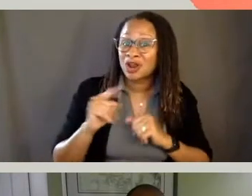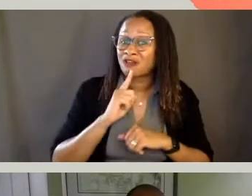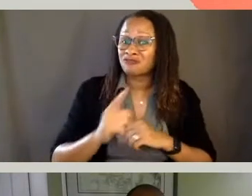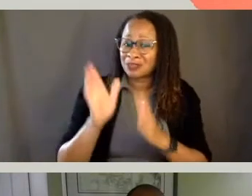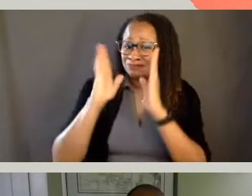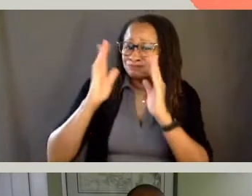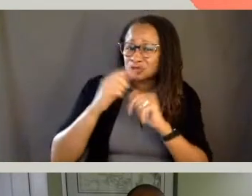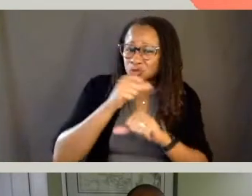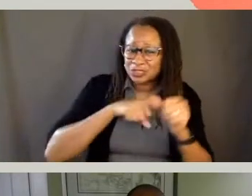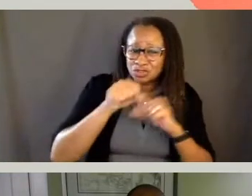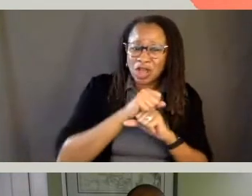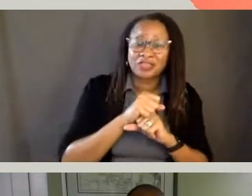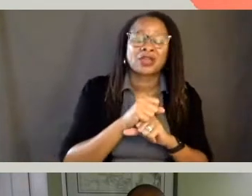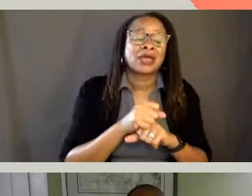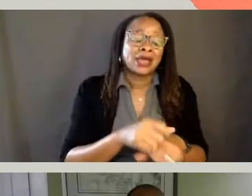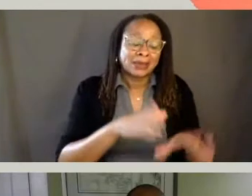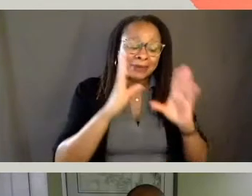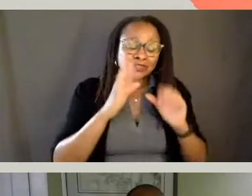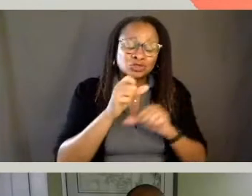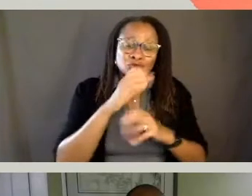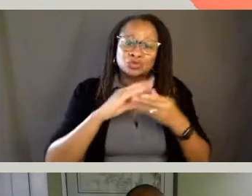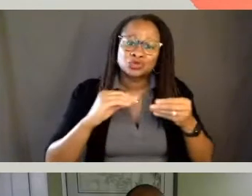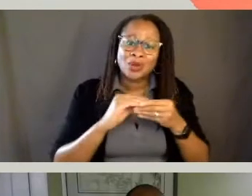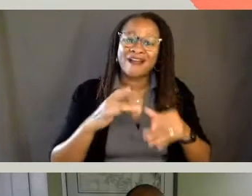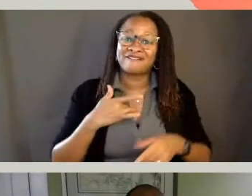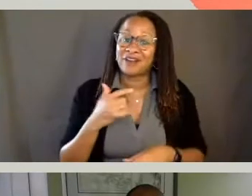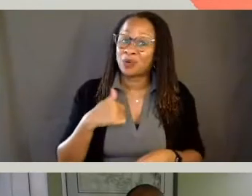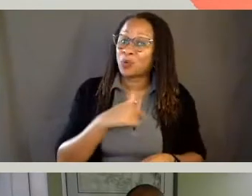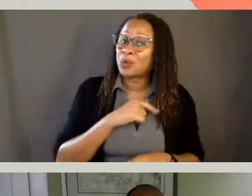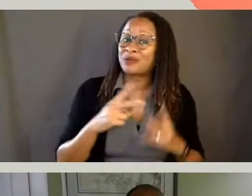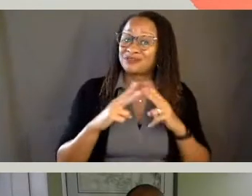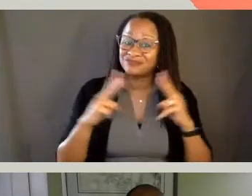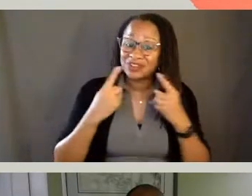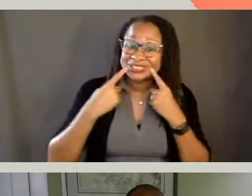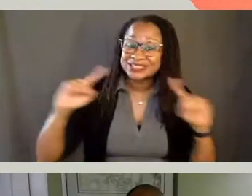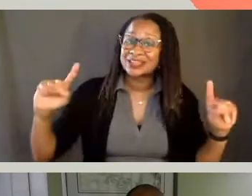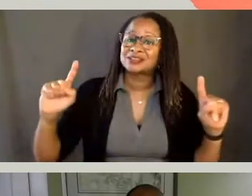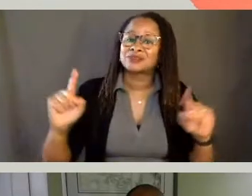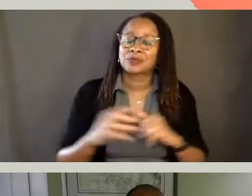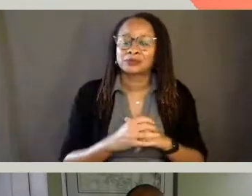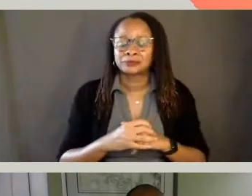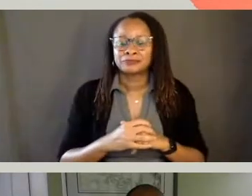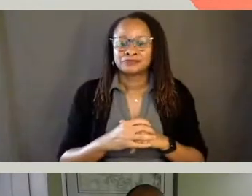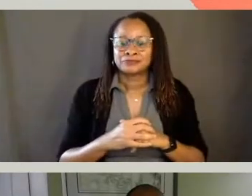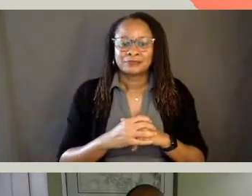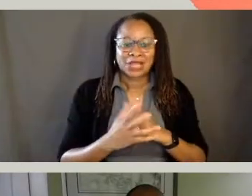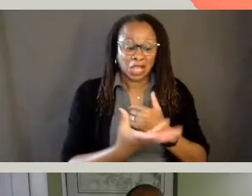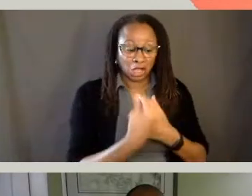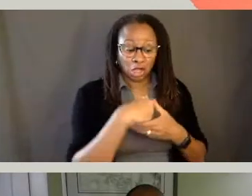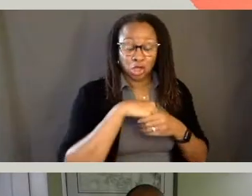and then listening to the story, I felt like we were pretty successful in including the experts in the movie